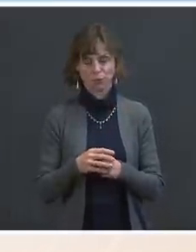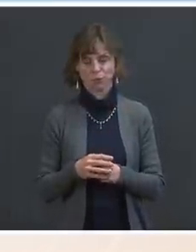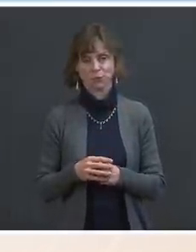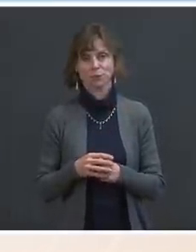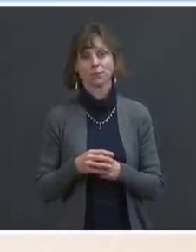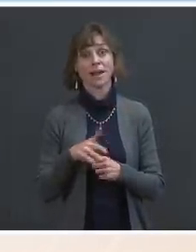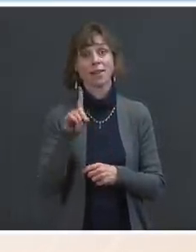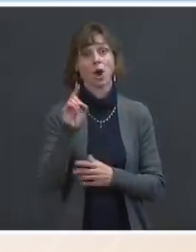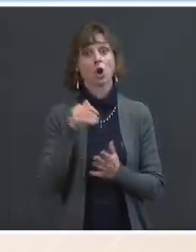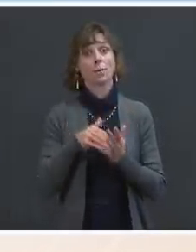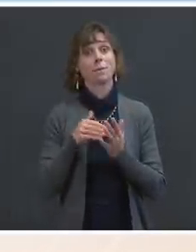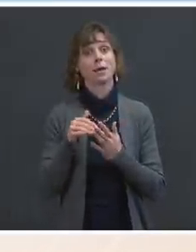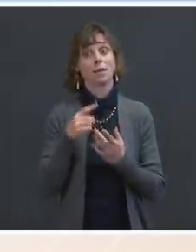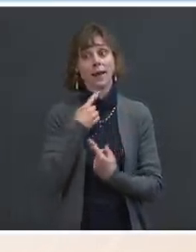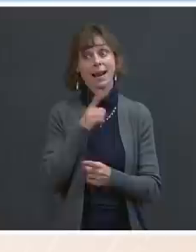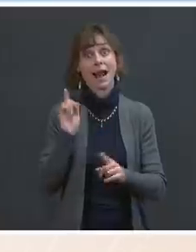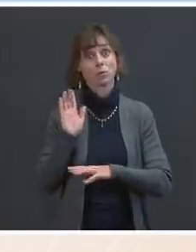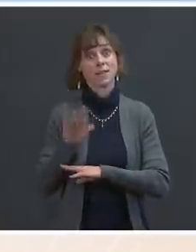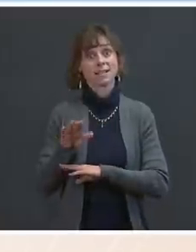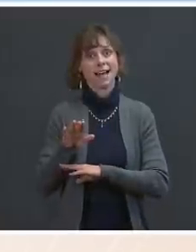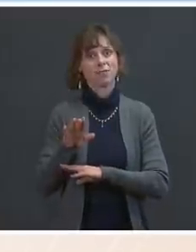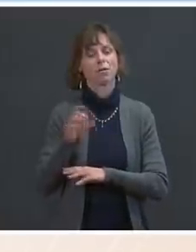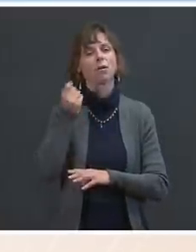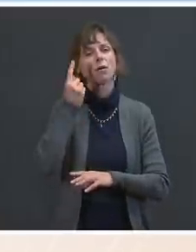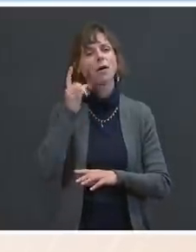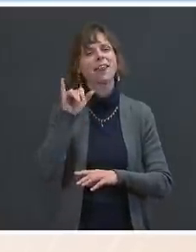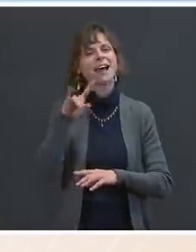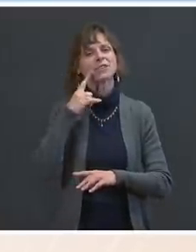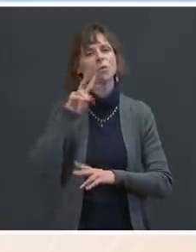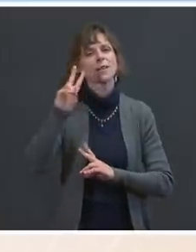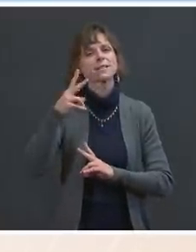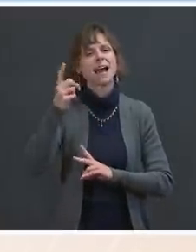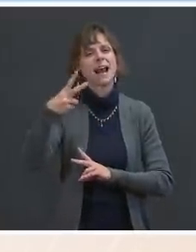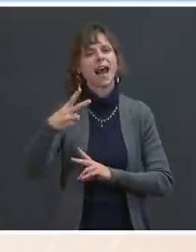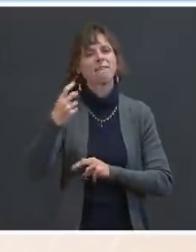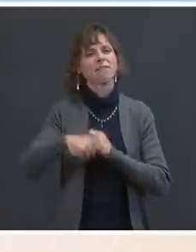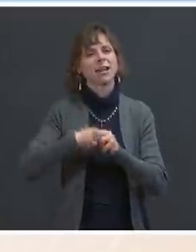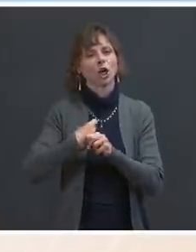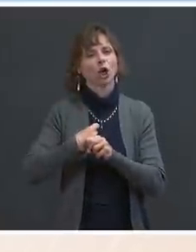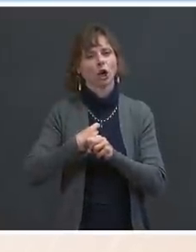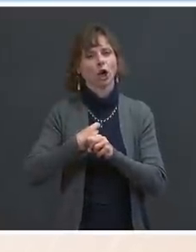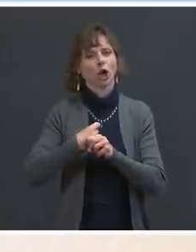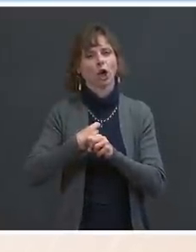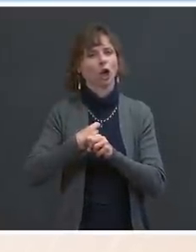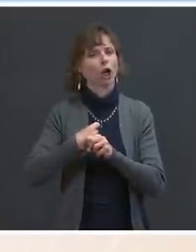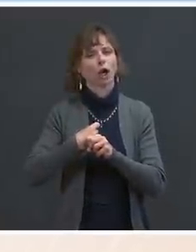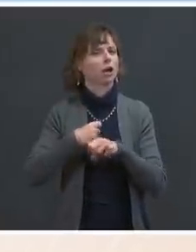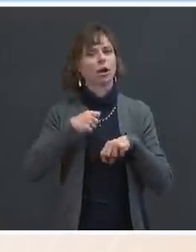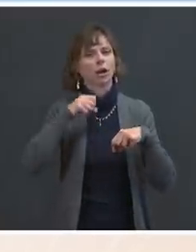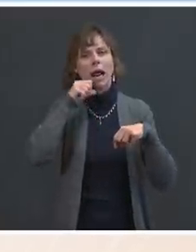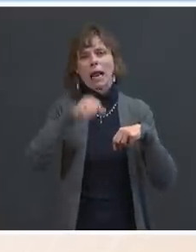that's being announced this afternoon -- is more for the second half of this year and not for -- it's not -- we're not adding additional doses